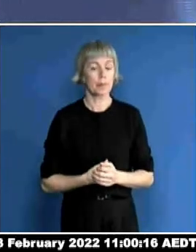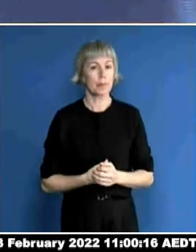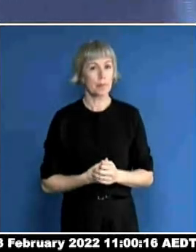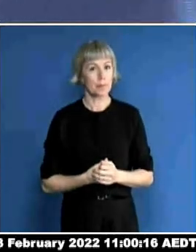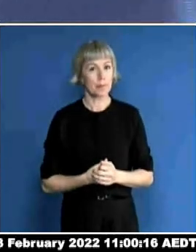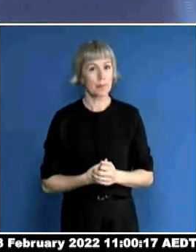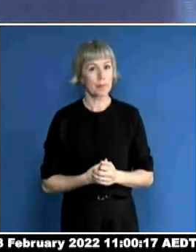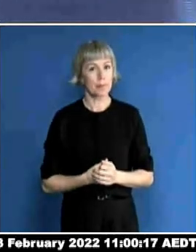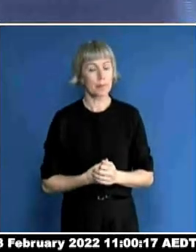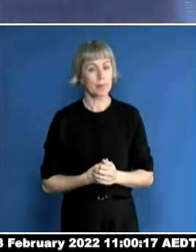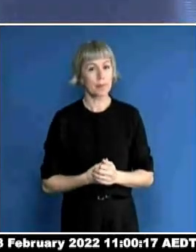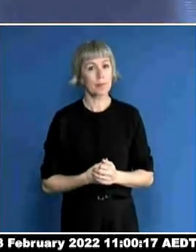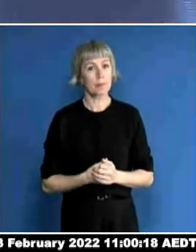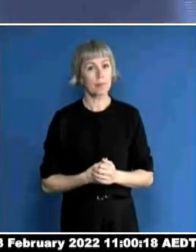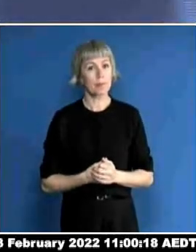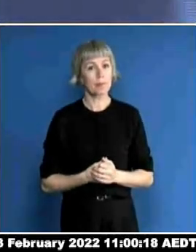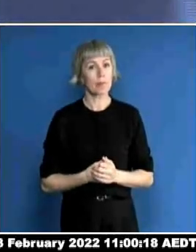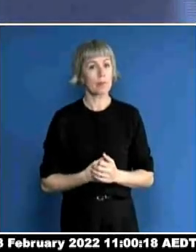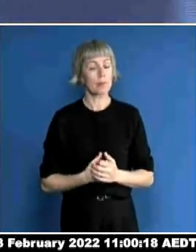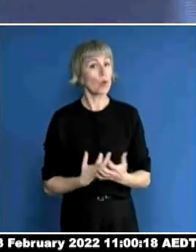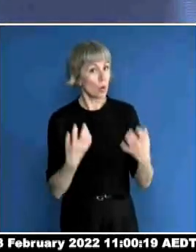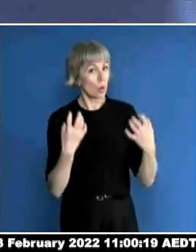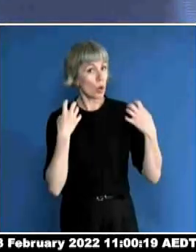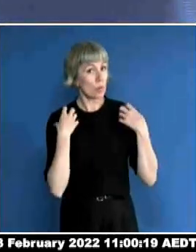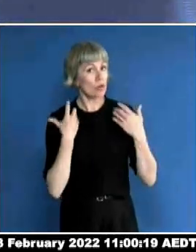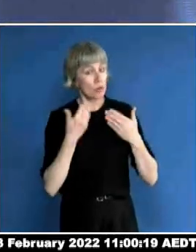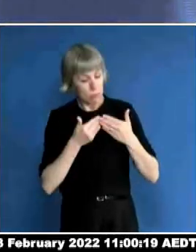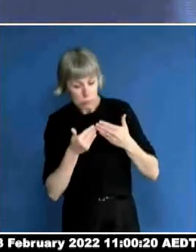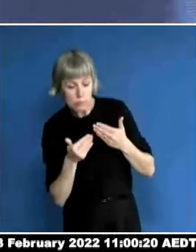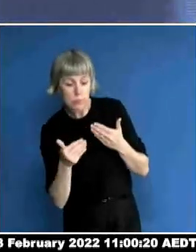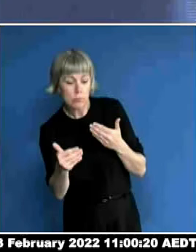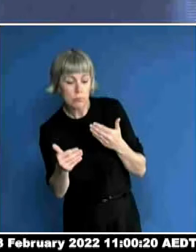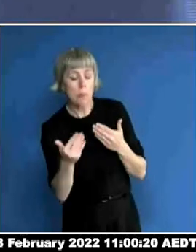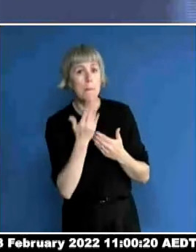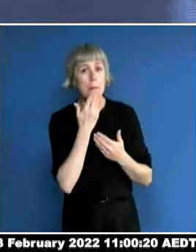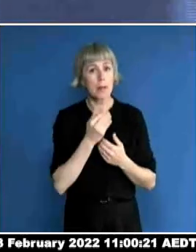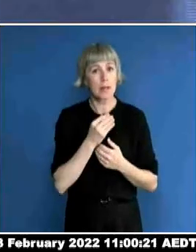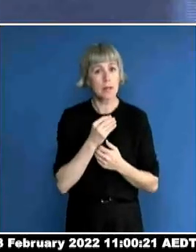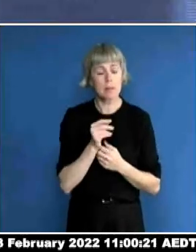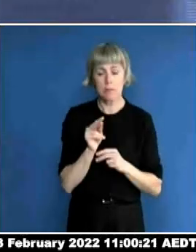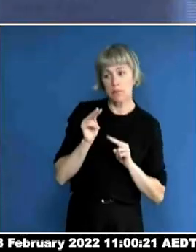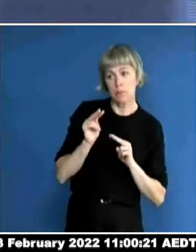most importantly, hear from people with disability about the impact of any changes